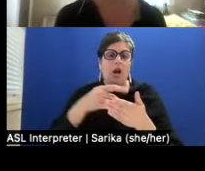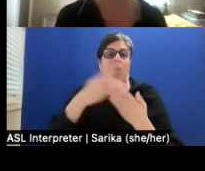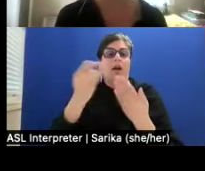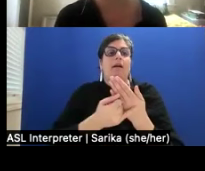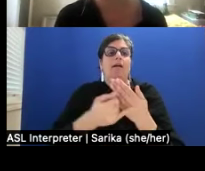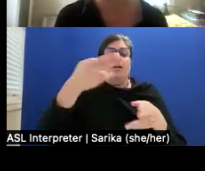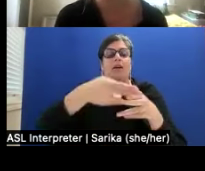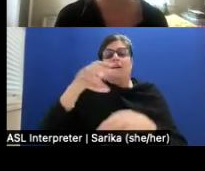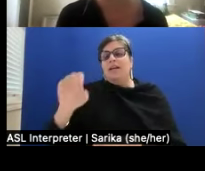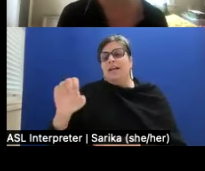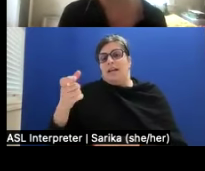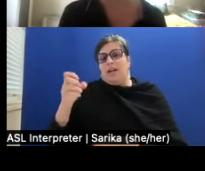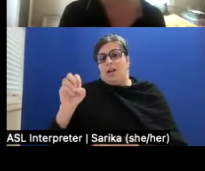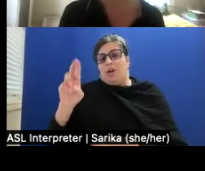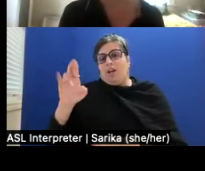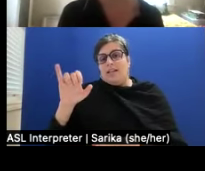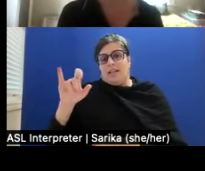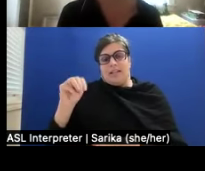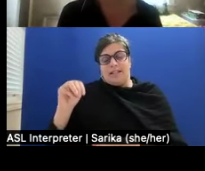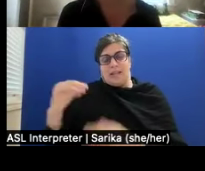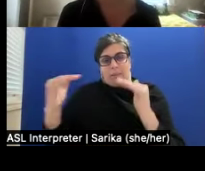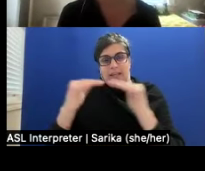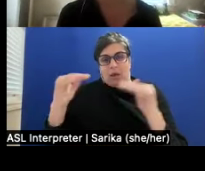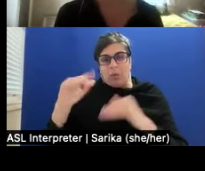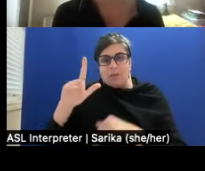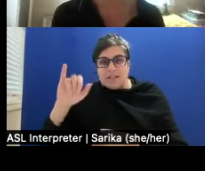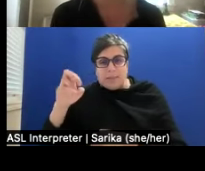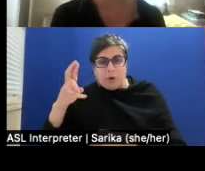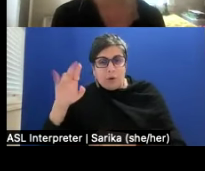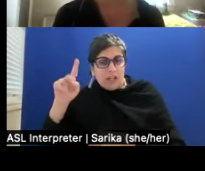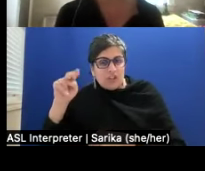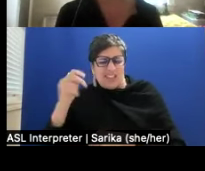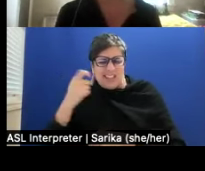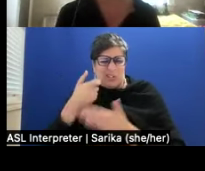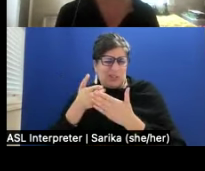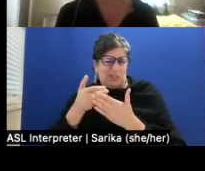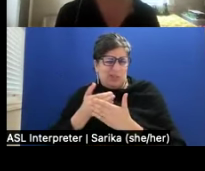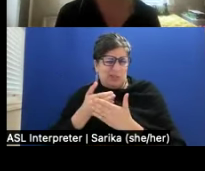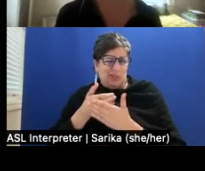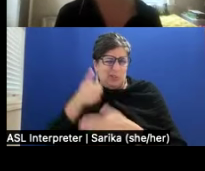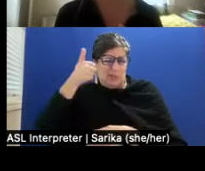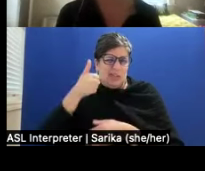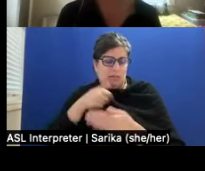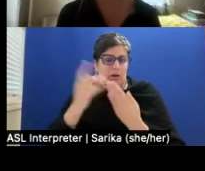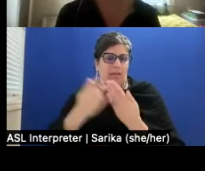which is the newest, project that I've been involved in and that utilizes campaign materials like buttons